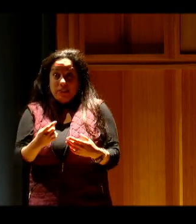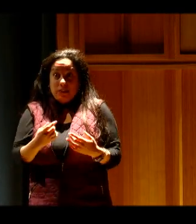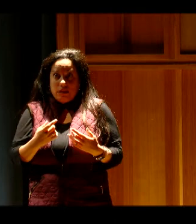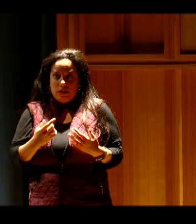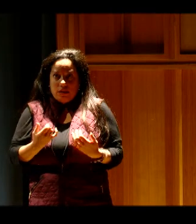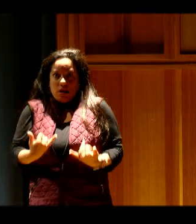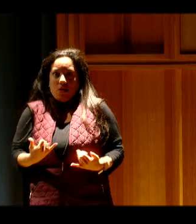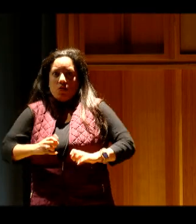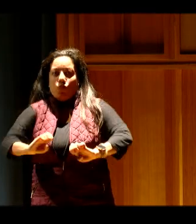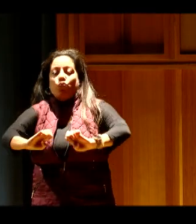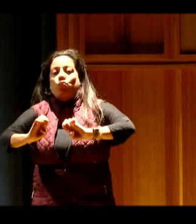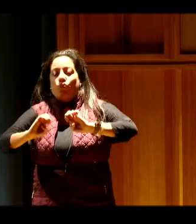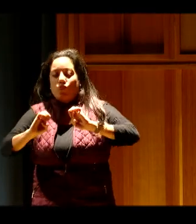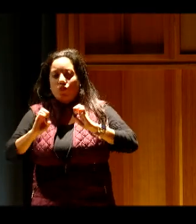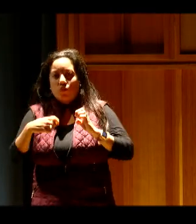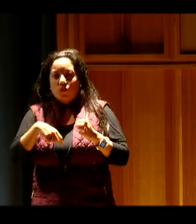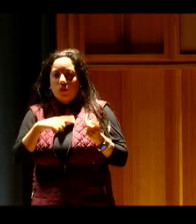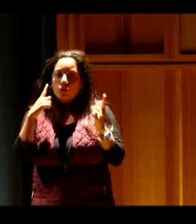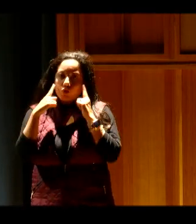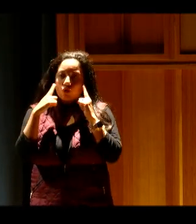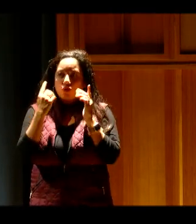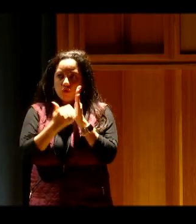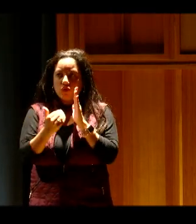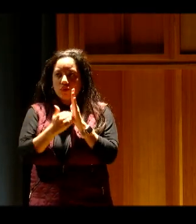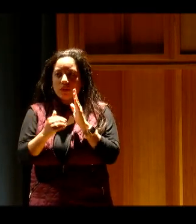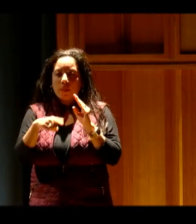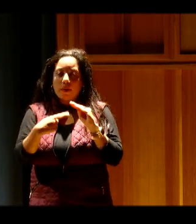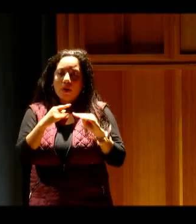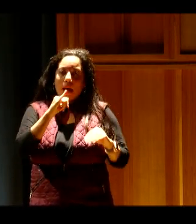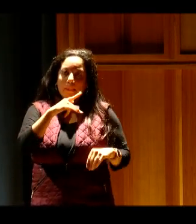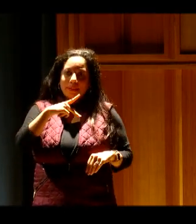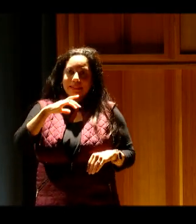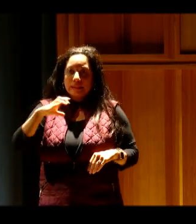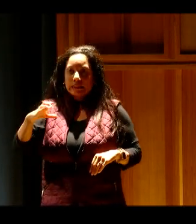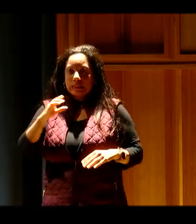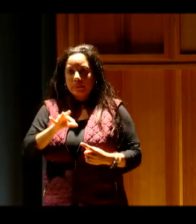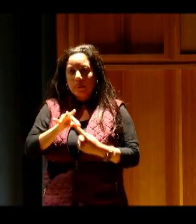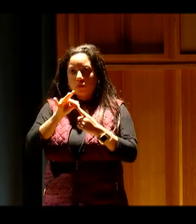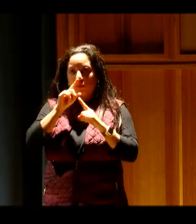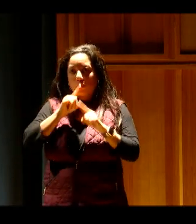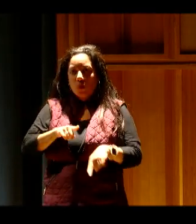We heard from Ken and others about the IPCC special report on 1.5 degrees warming,